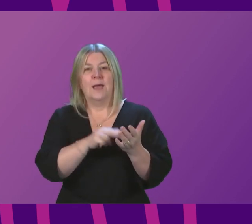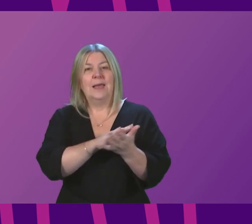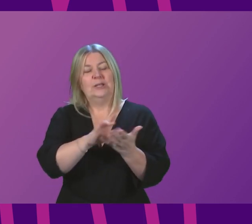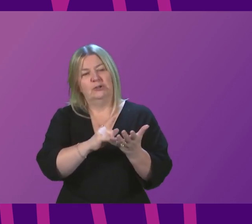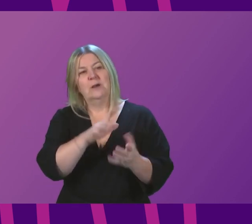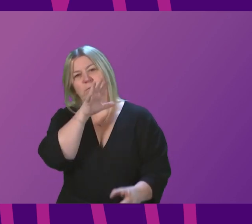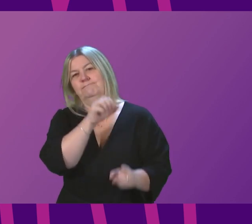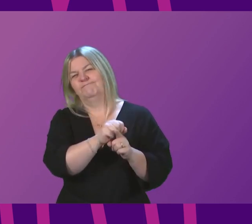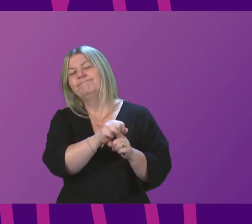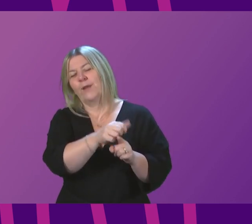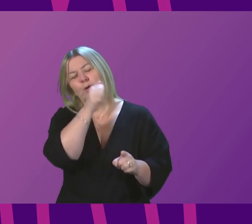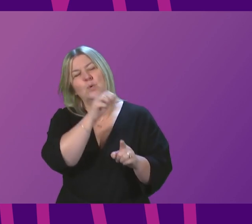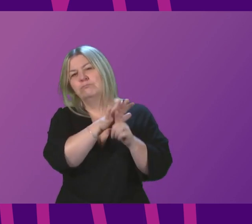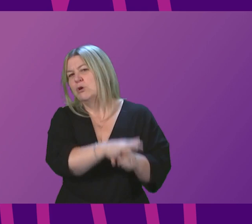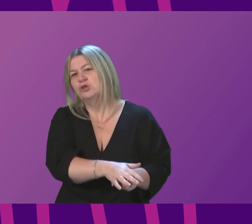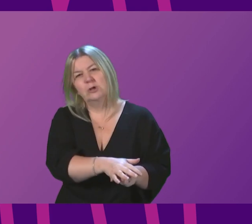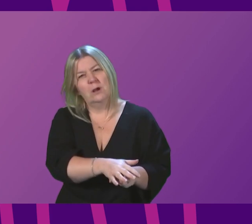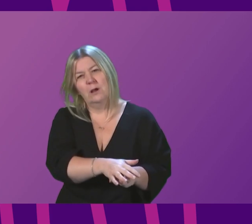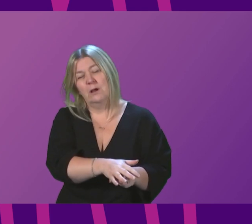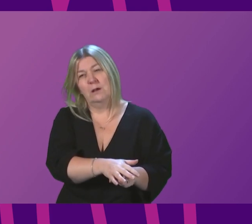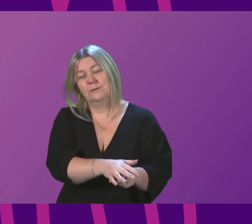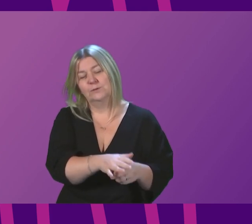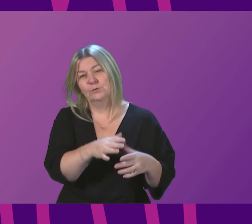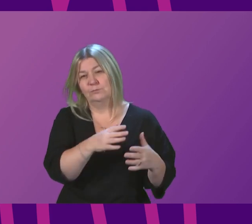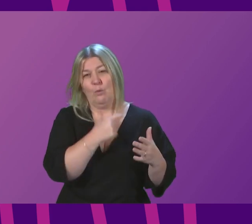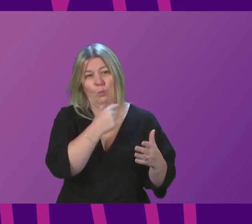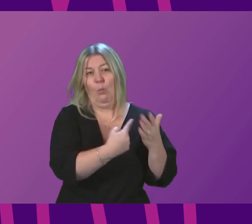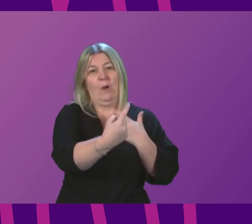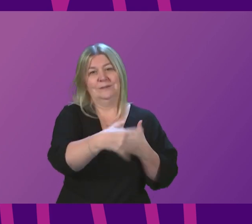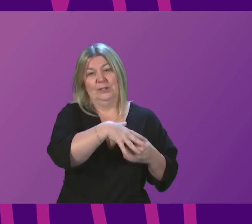story is, I am sure, replicated across the country, so collection of that kind of data